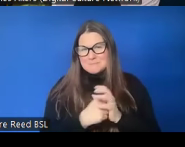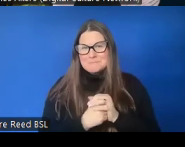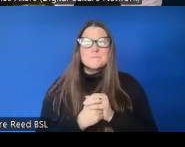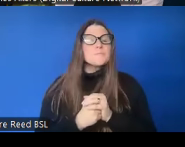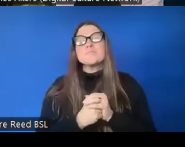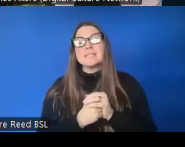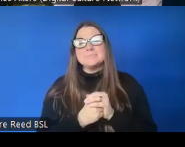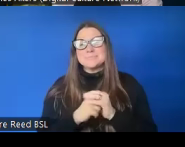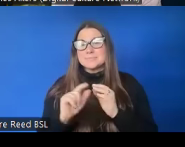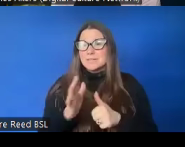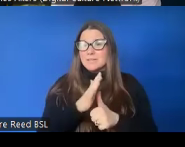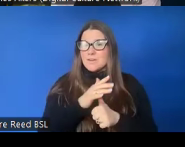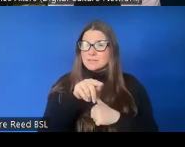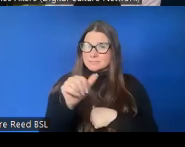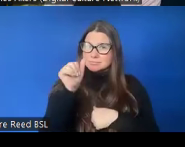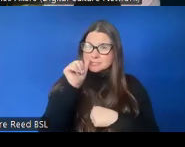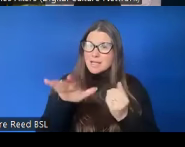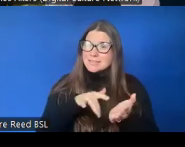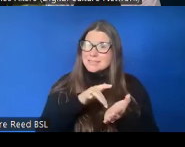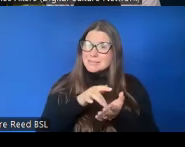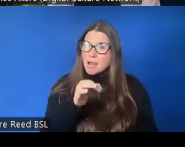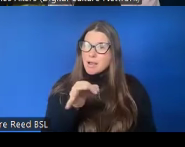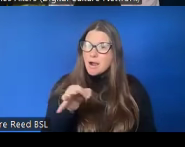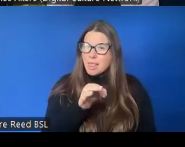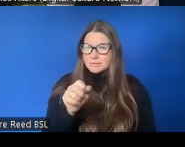Firstly, Spike Island's a really cool organization down in Bristol.